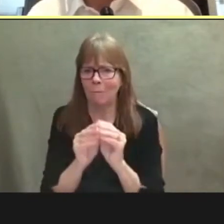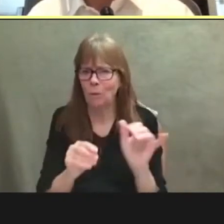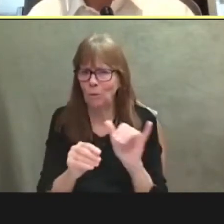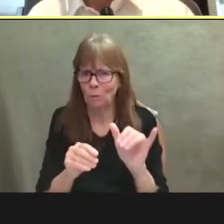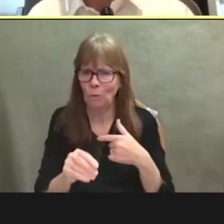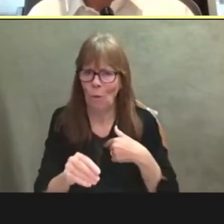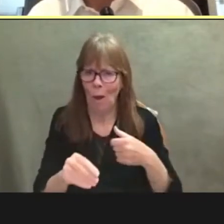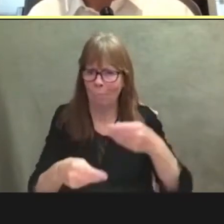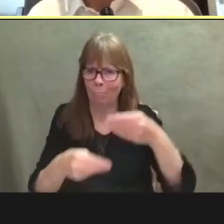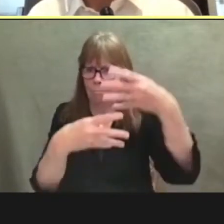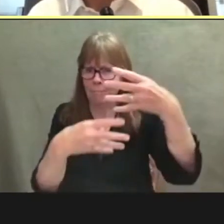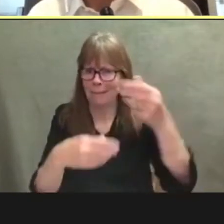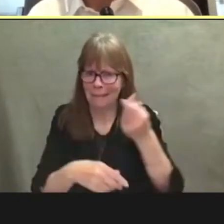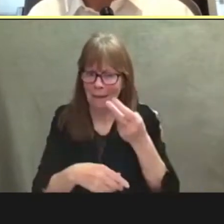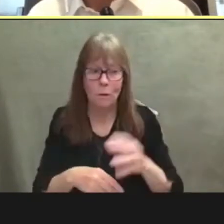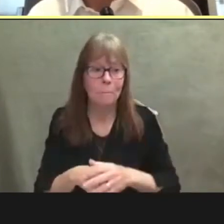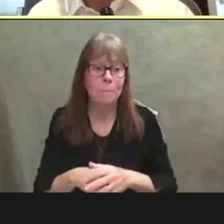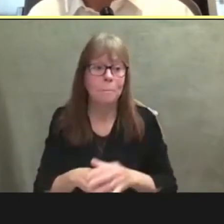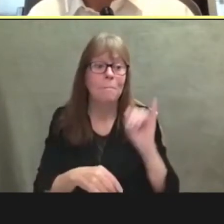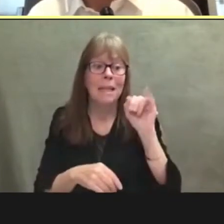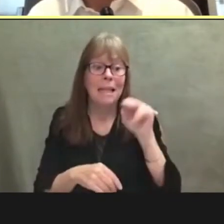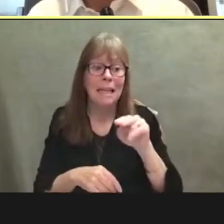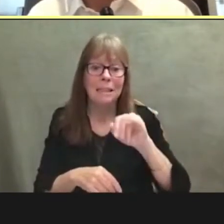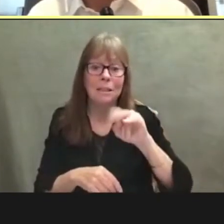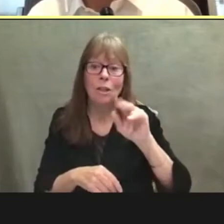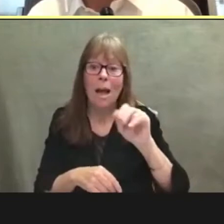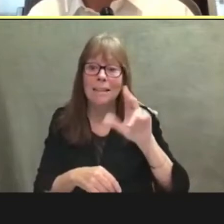Like, “Injustice anywhere is a threat to justice everywhere.”